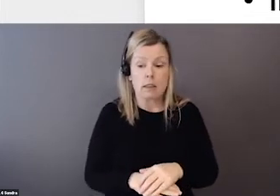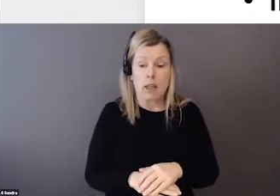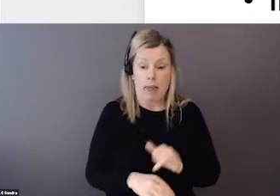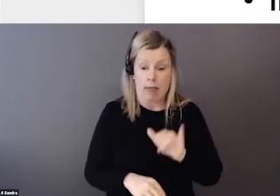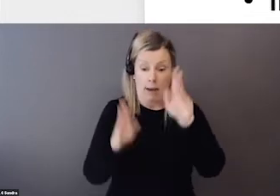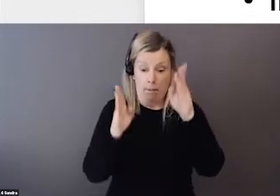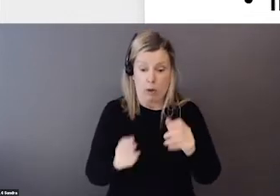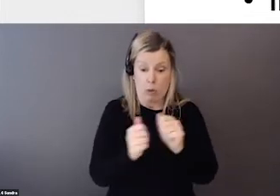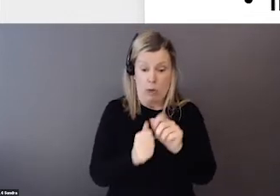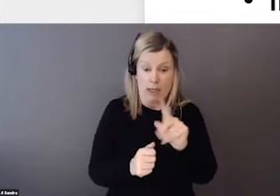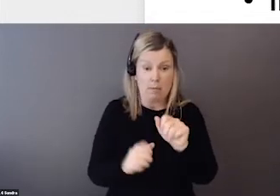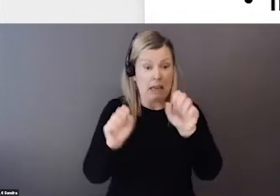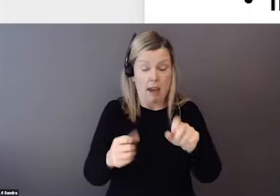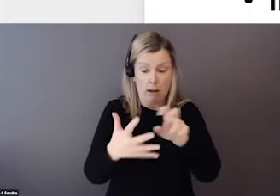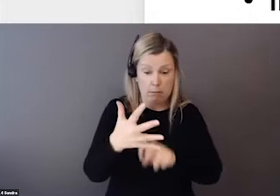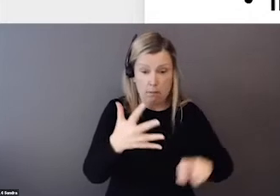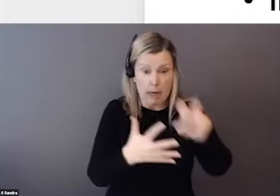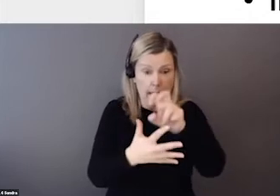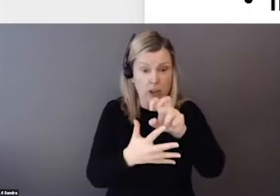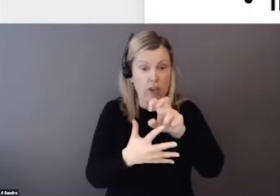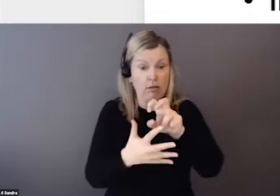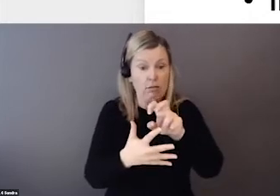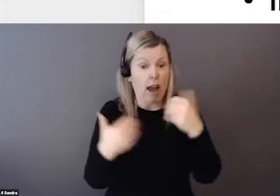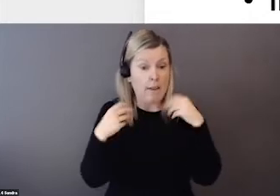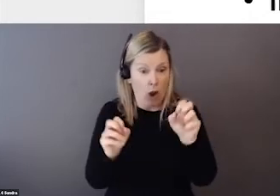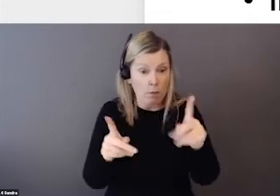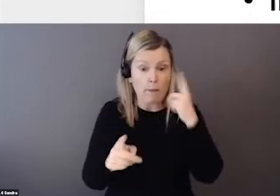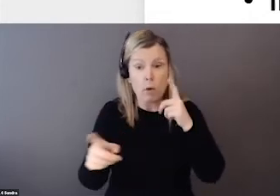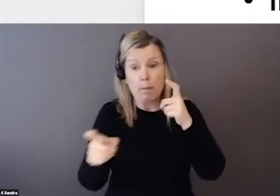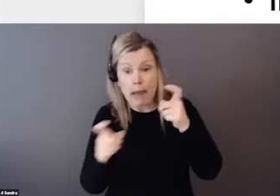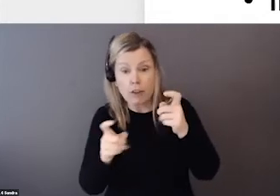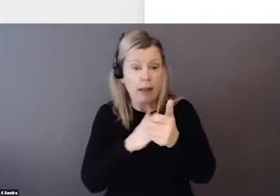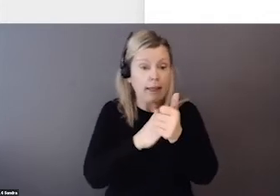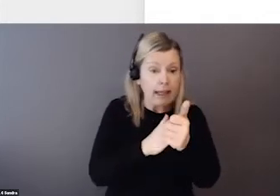and leadership and inclusive leadership and management. We're interested in information and communications that underpins all of the above.